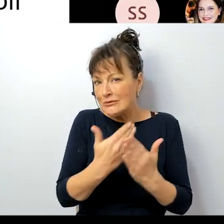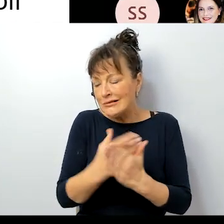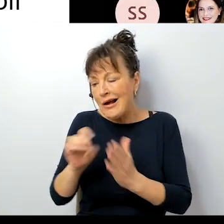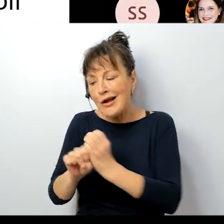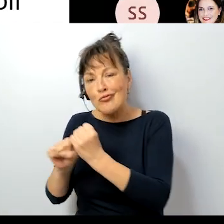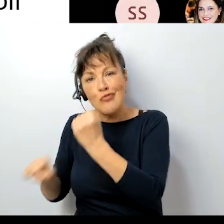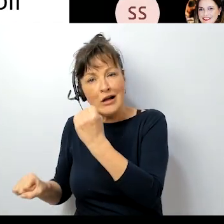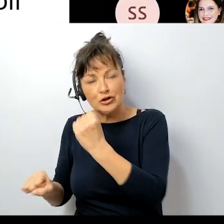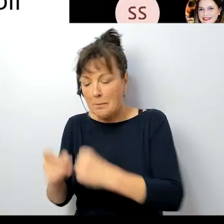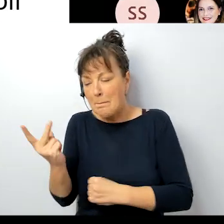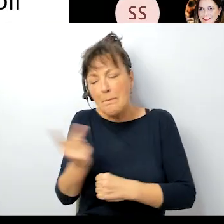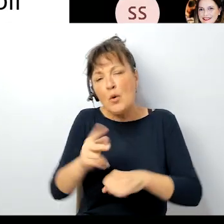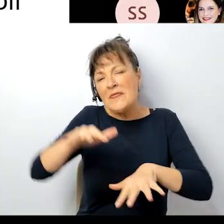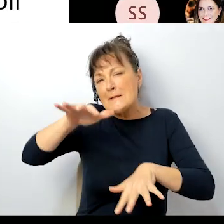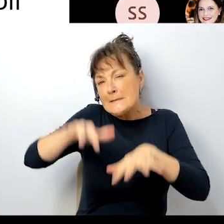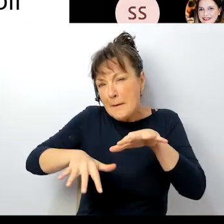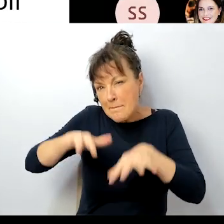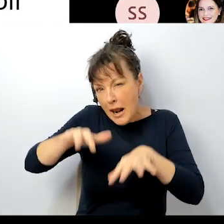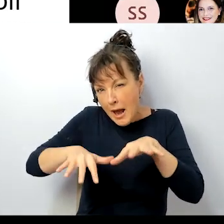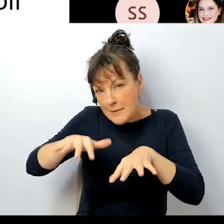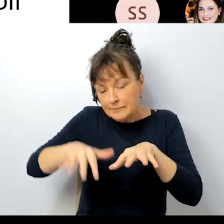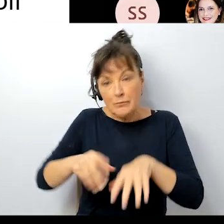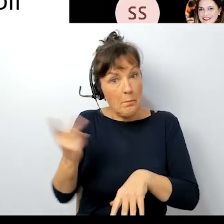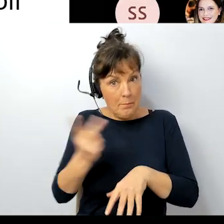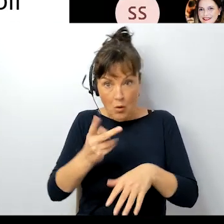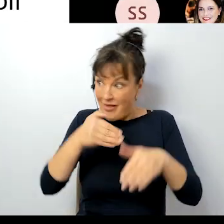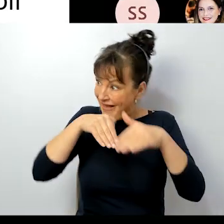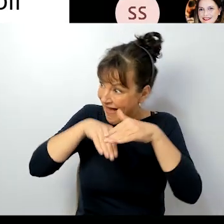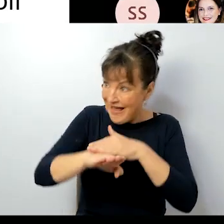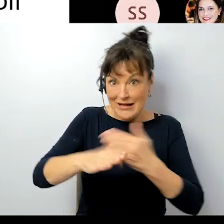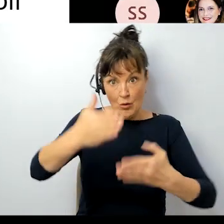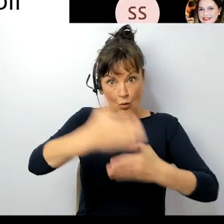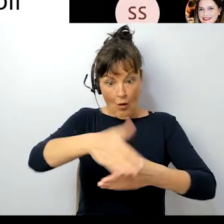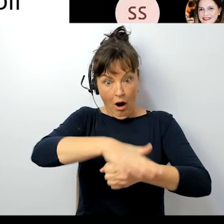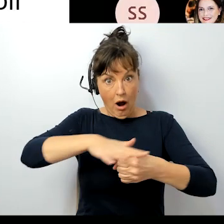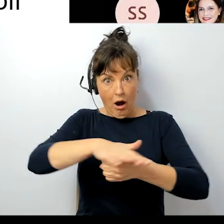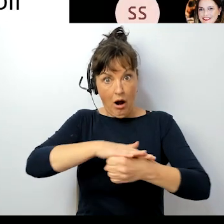Modern and Graduate Apprenticeships are similar in that they are both employed status work-based